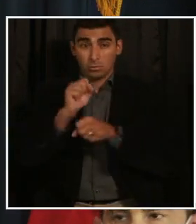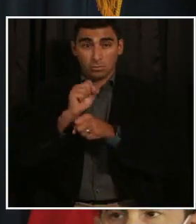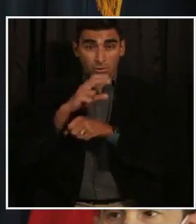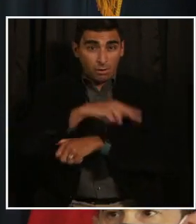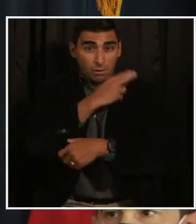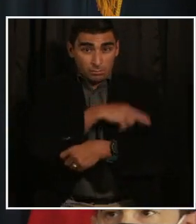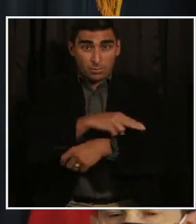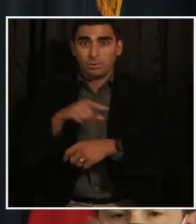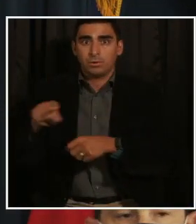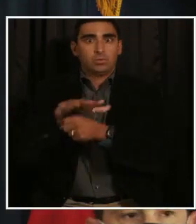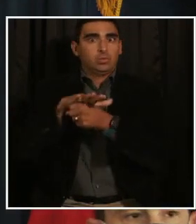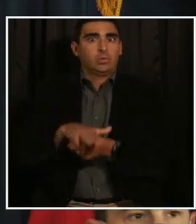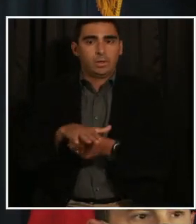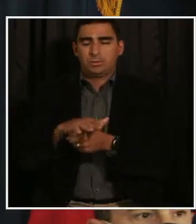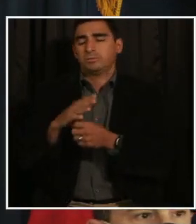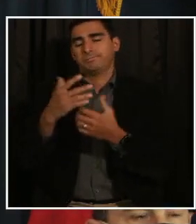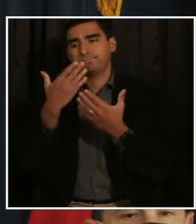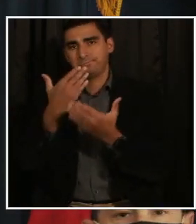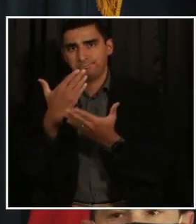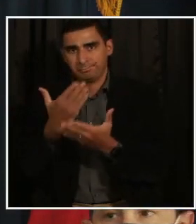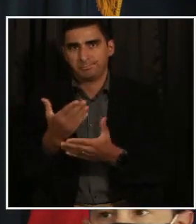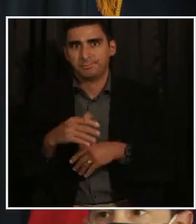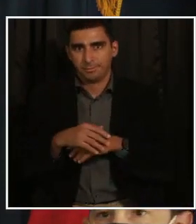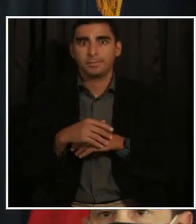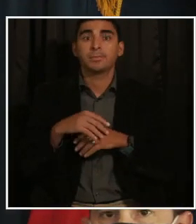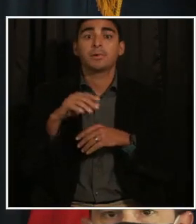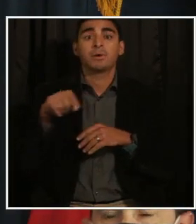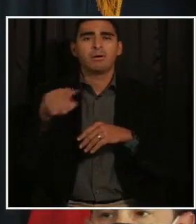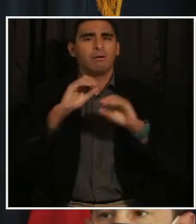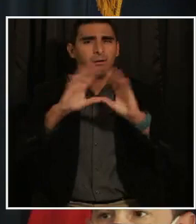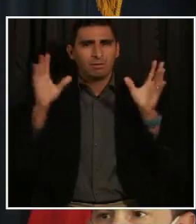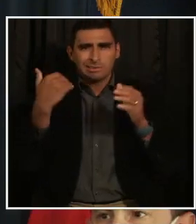uh the numbers show us that it's the unvaccinated who continue to suffer